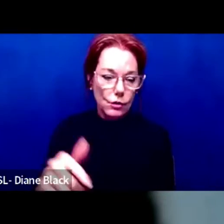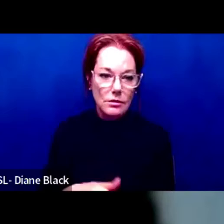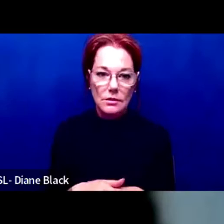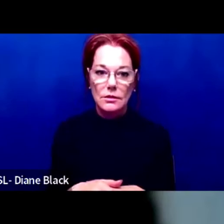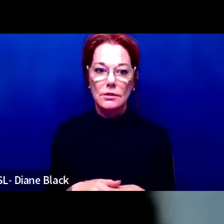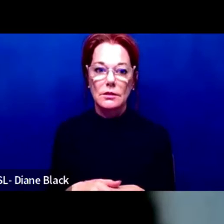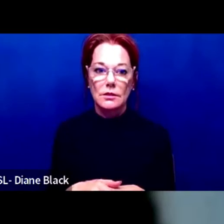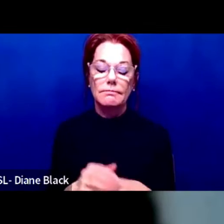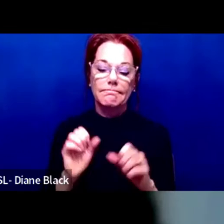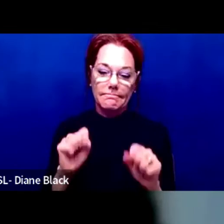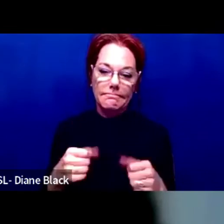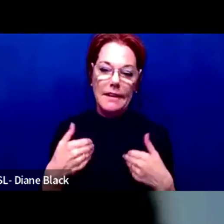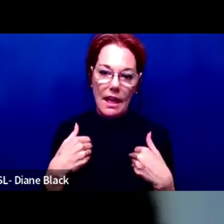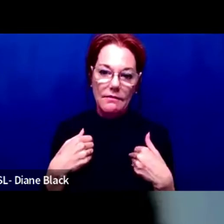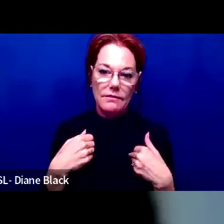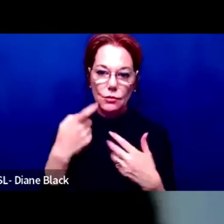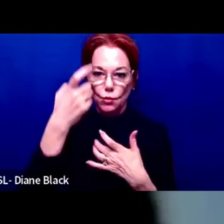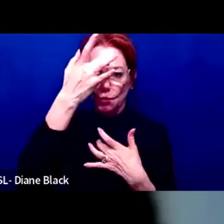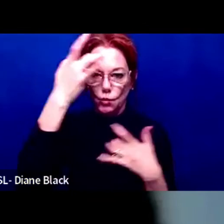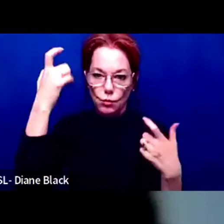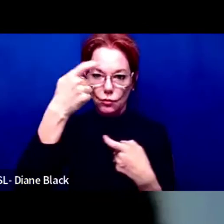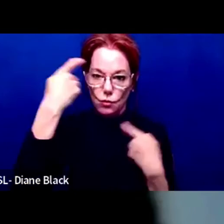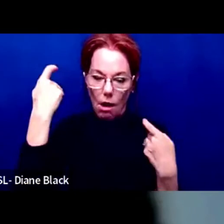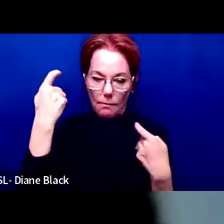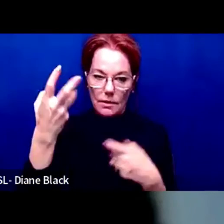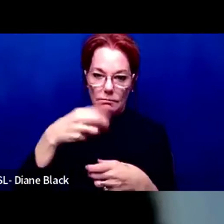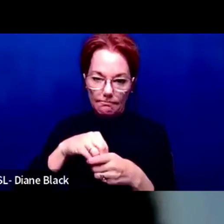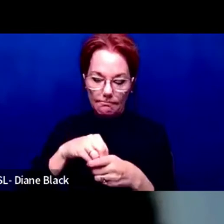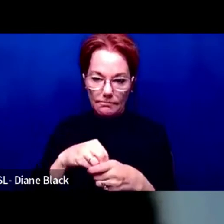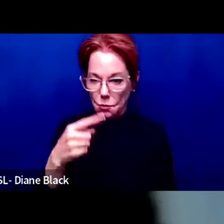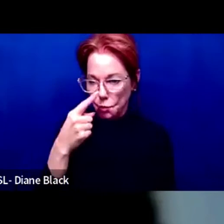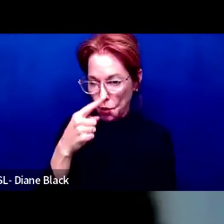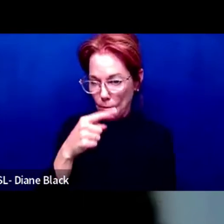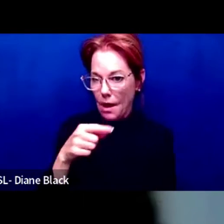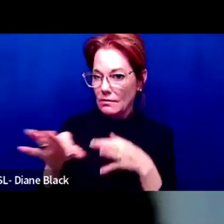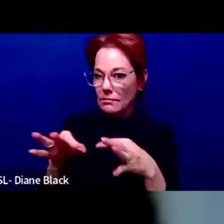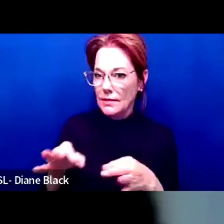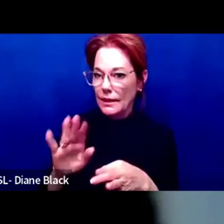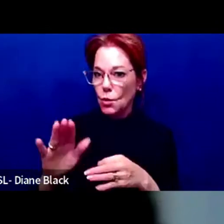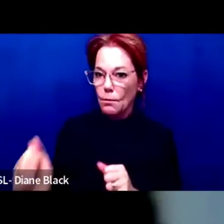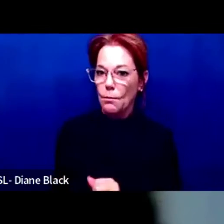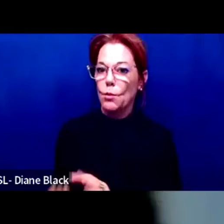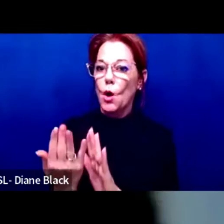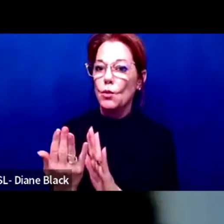with it. So I'm curious if you can just talk a little bit about your approach, as you're developing the report related to